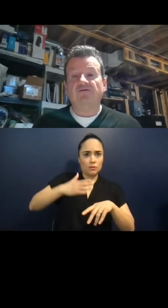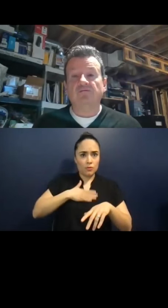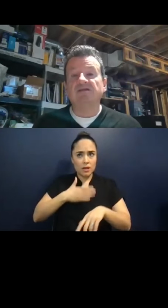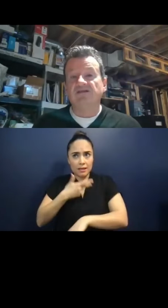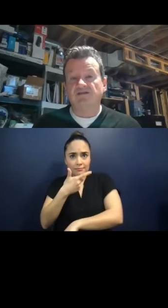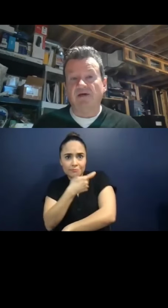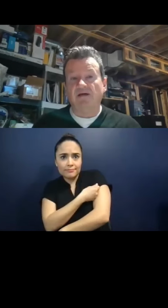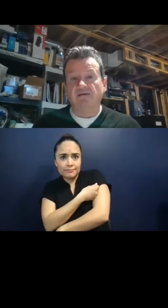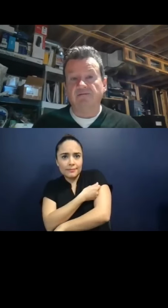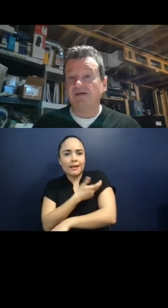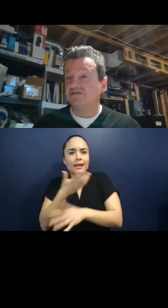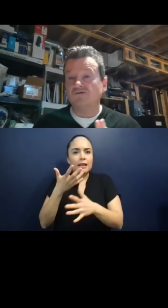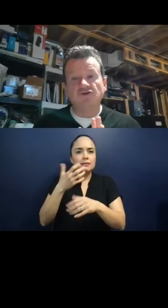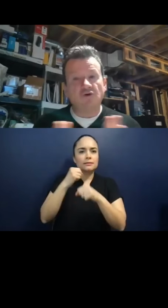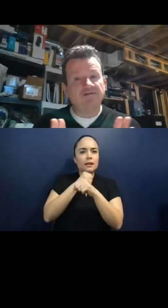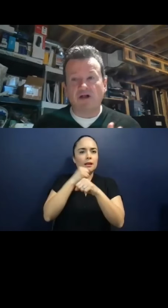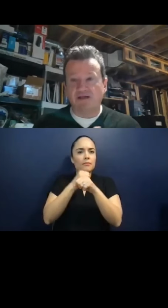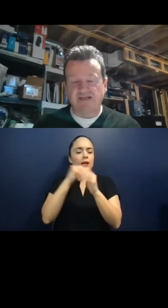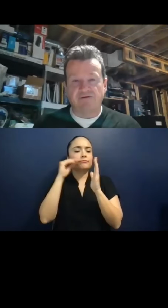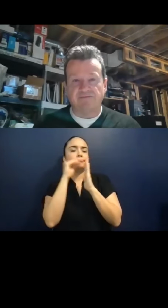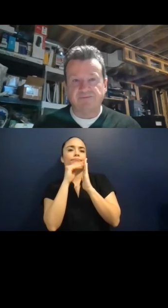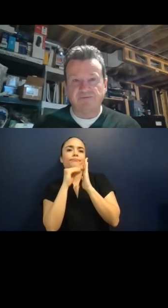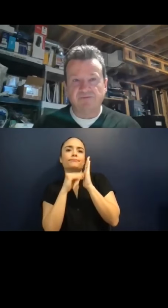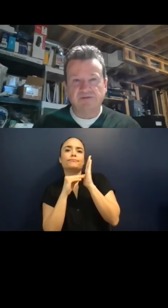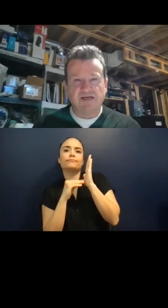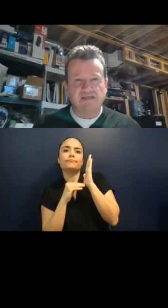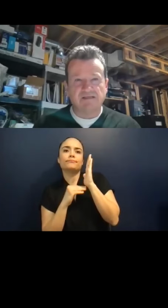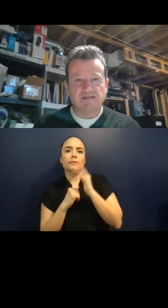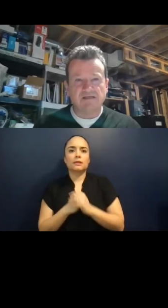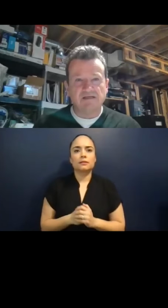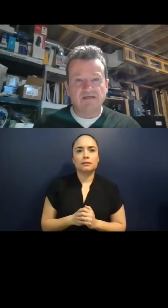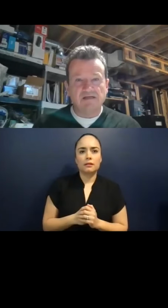on why we have so much vaccine hesitancy versus people were willing